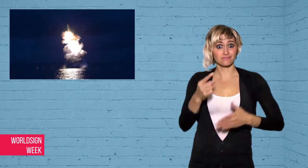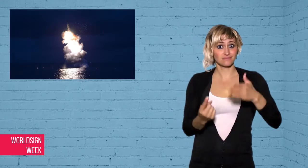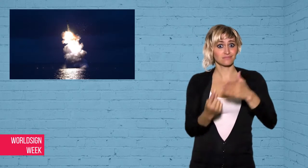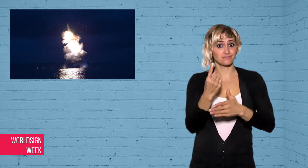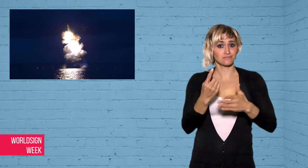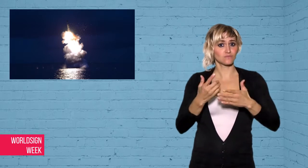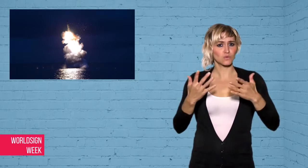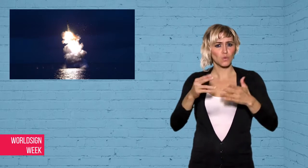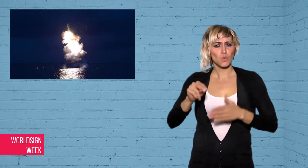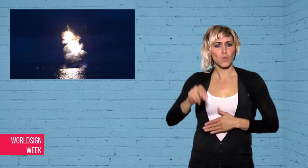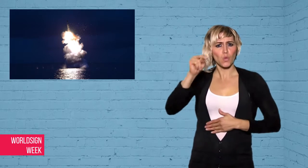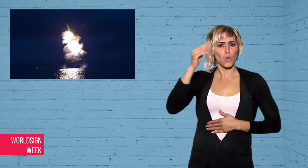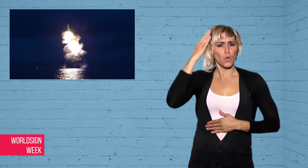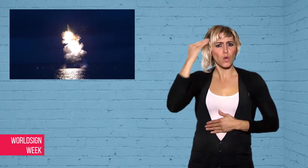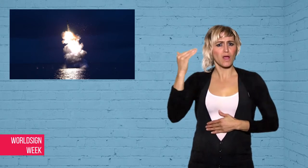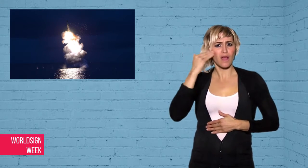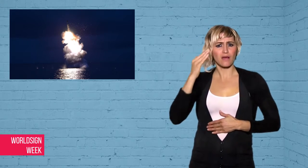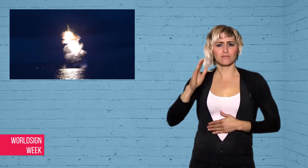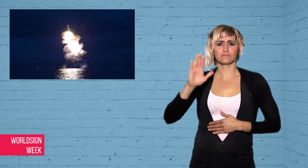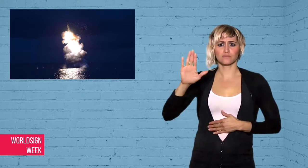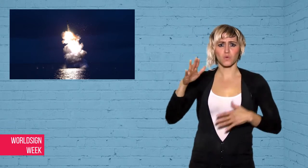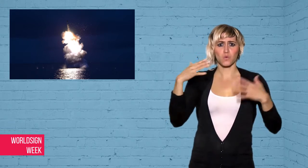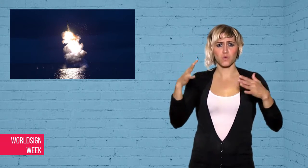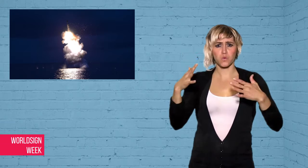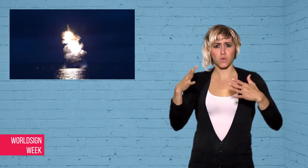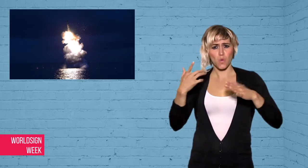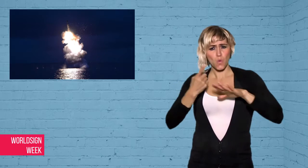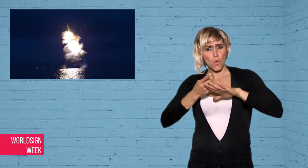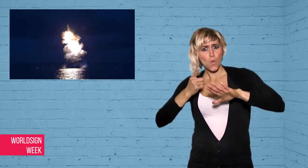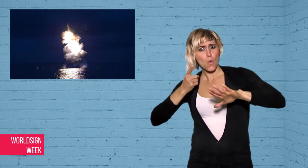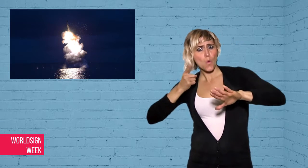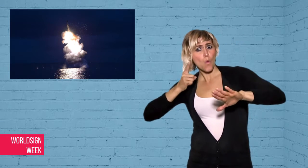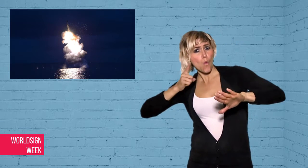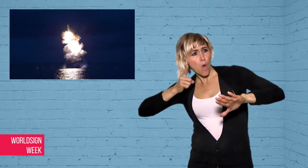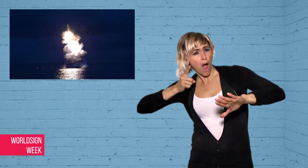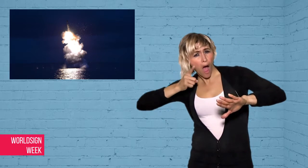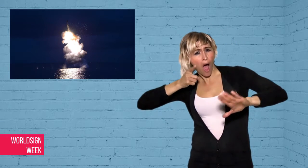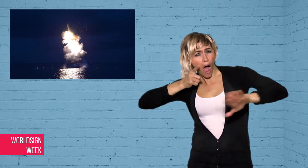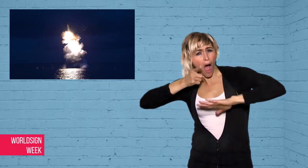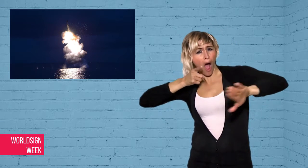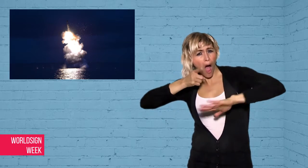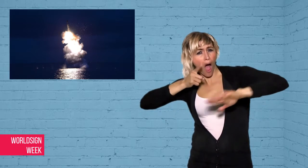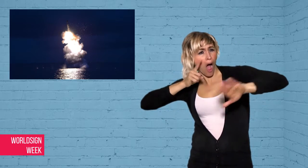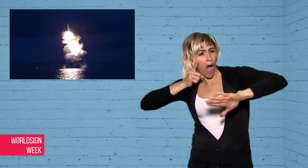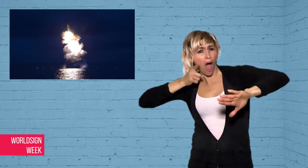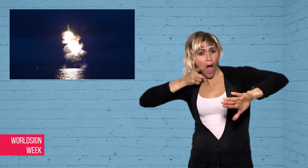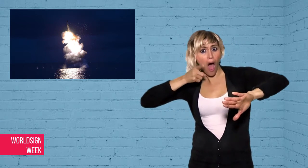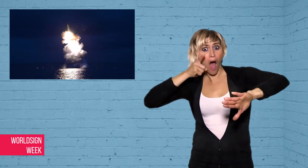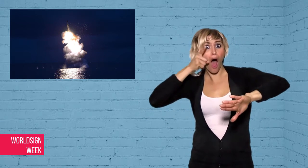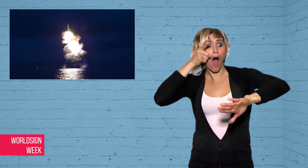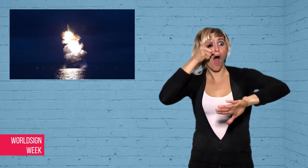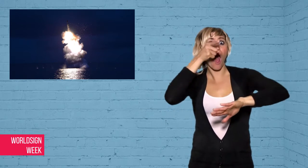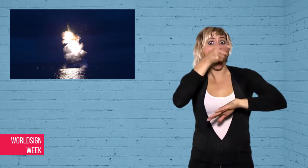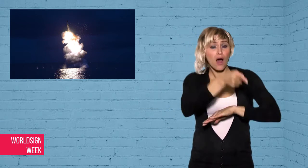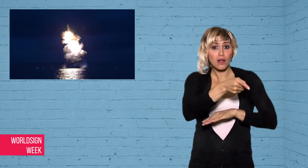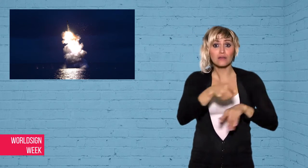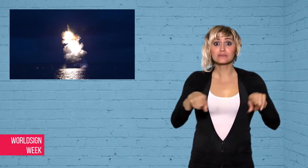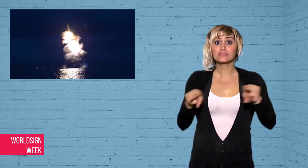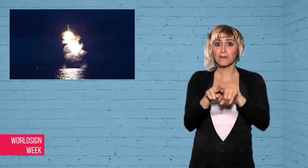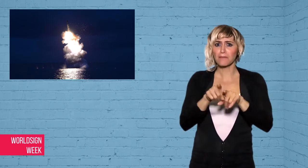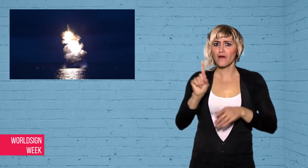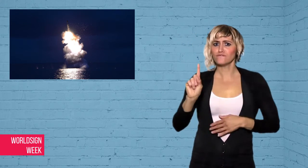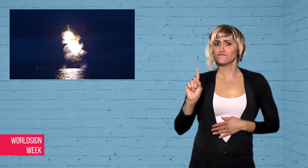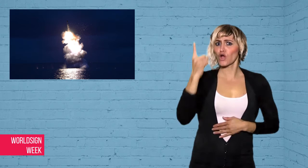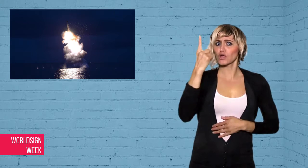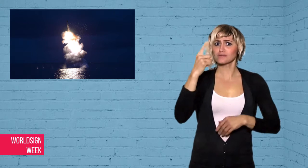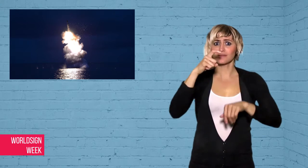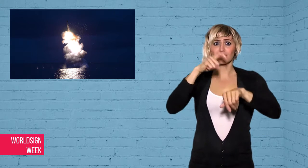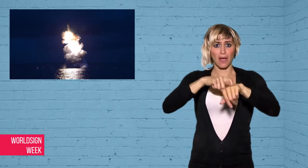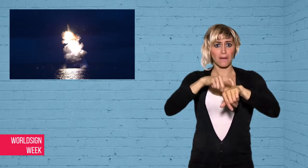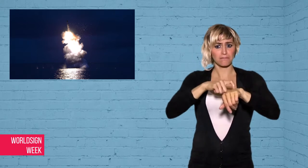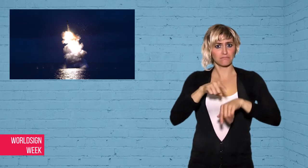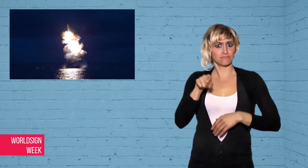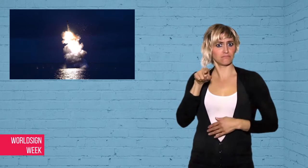It was the longest distance ever achieved by